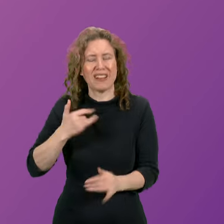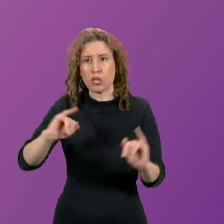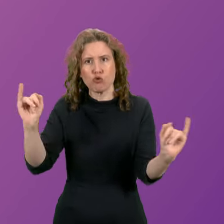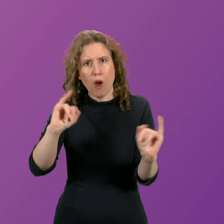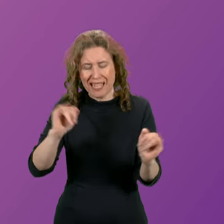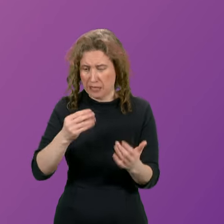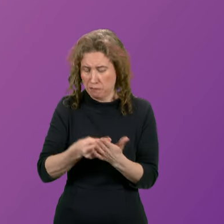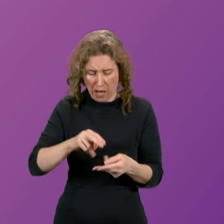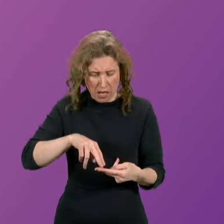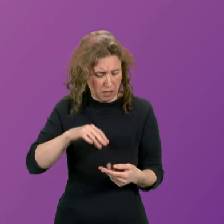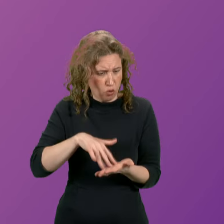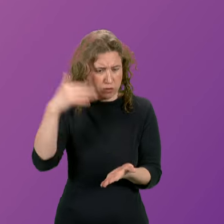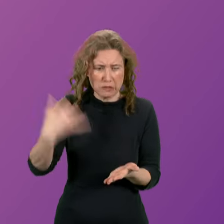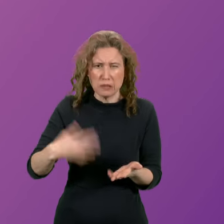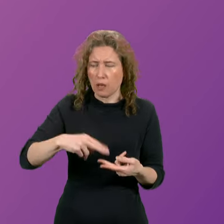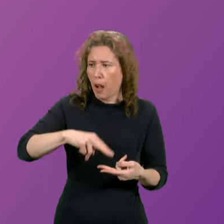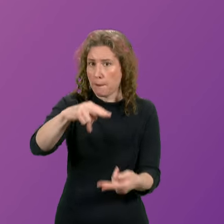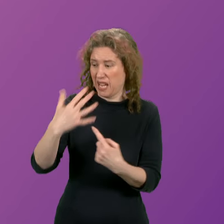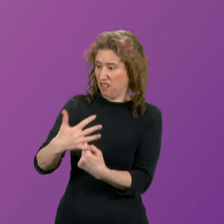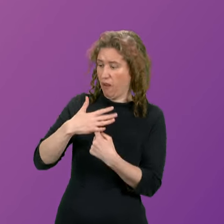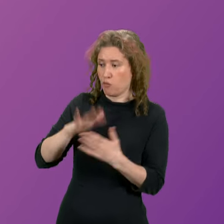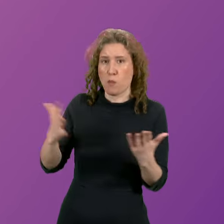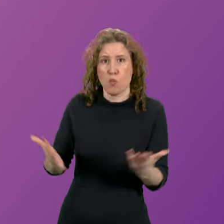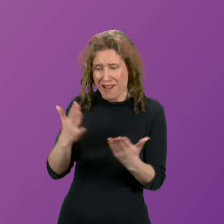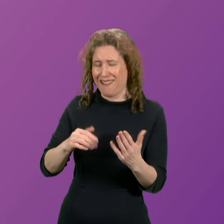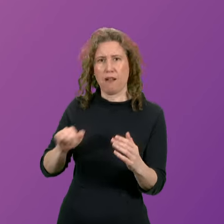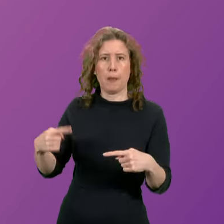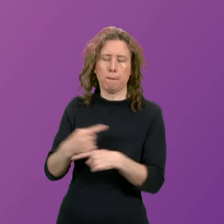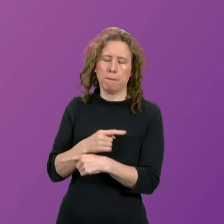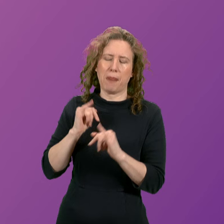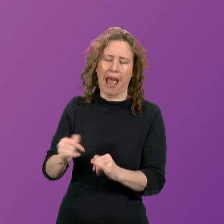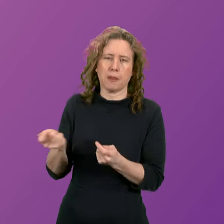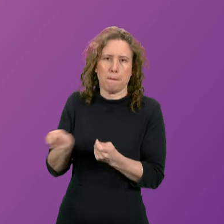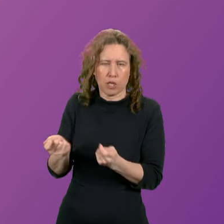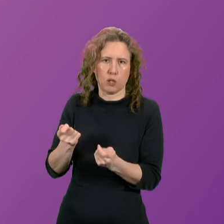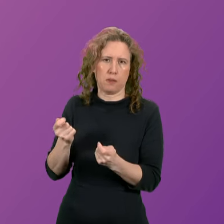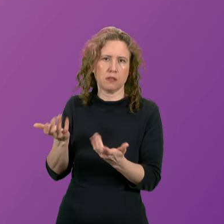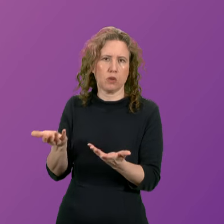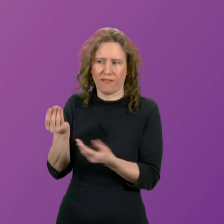been inflicted on our country by the mismanagement of the economy by the Conservative Government.